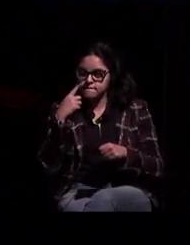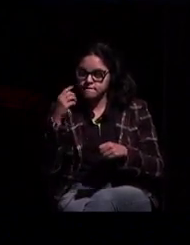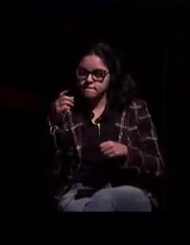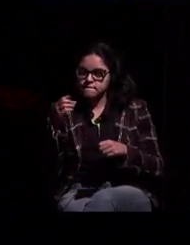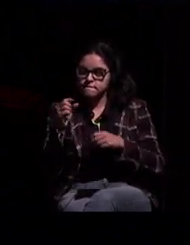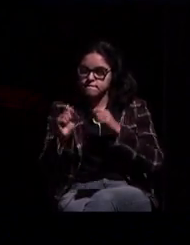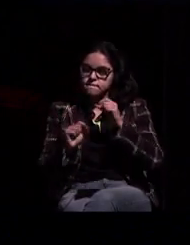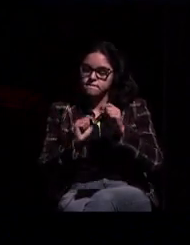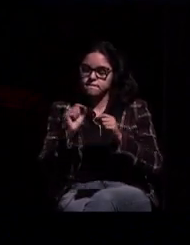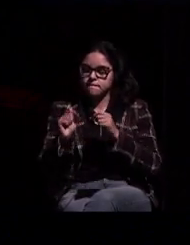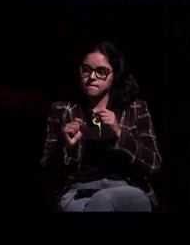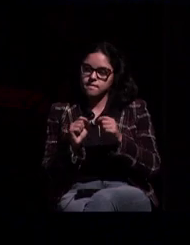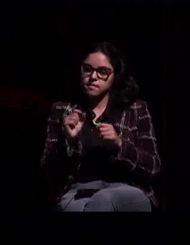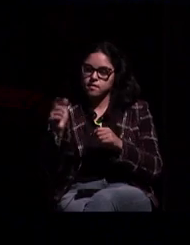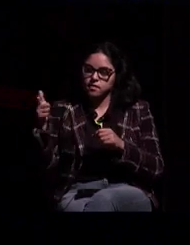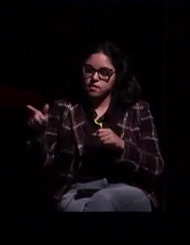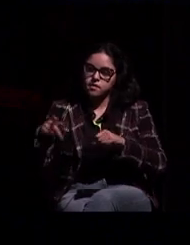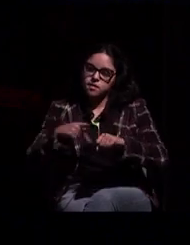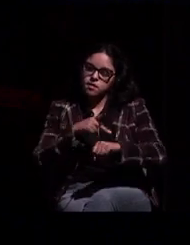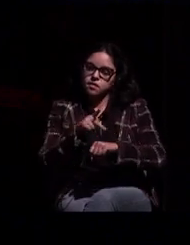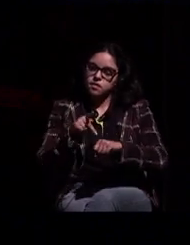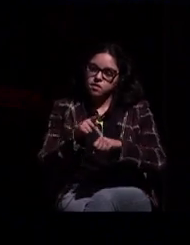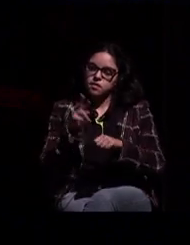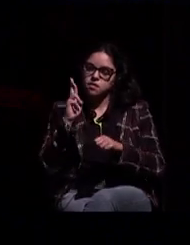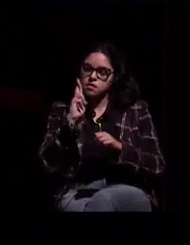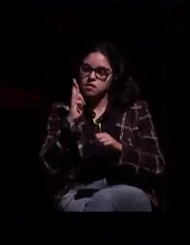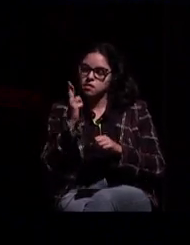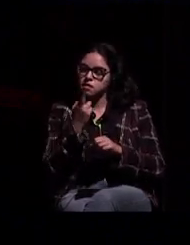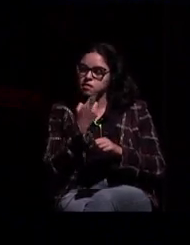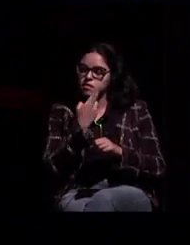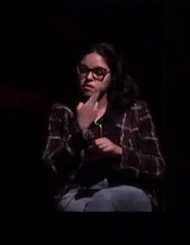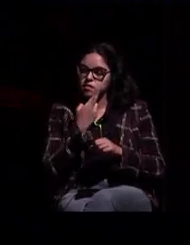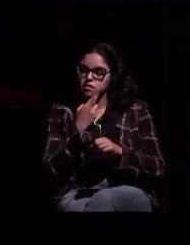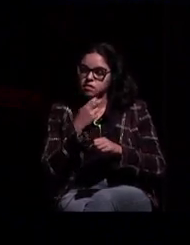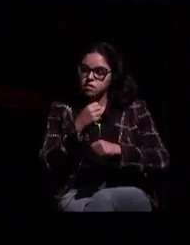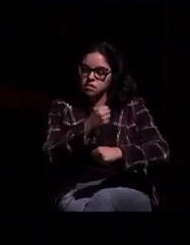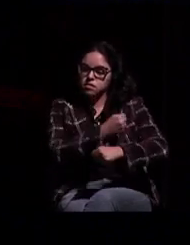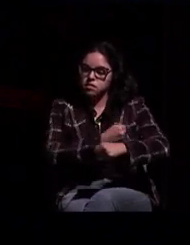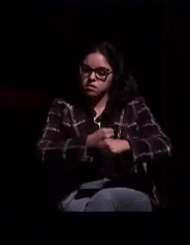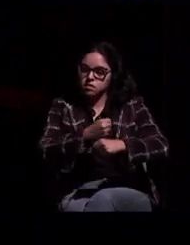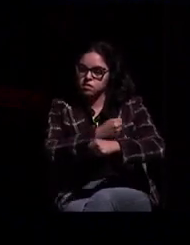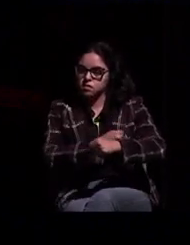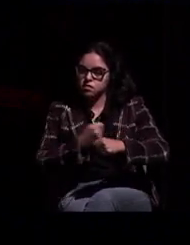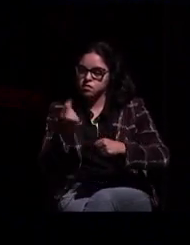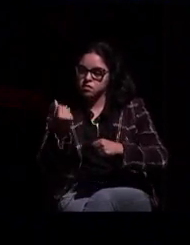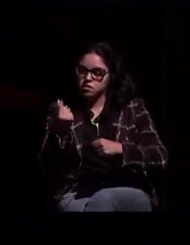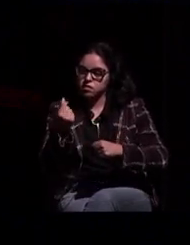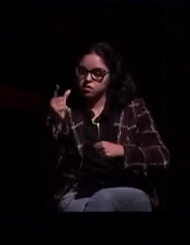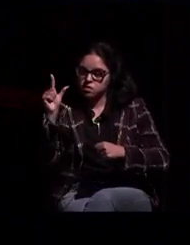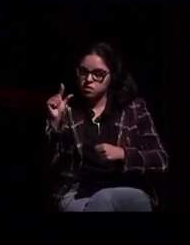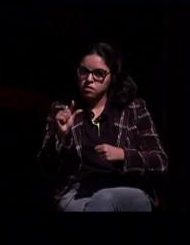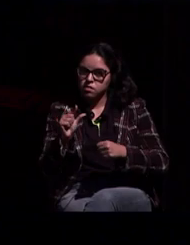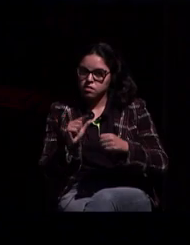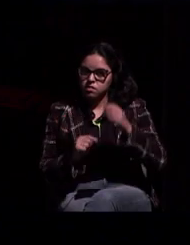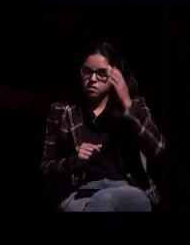they are hidden in the kitchens of restaurants and work for less. Finally, in tourism we have